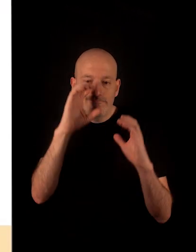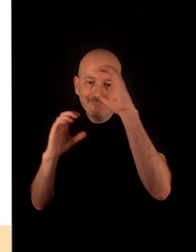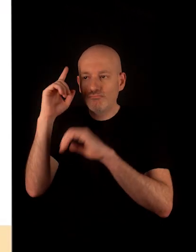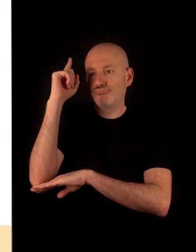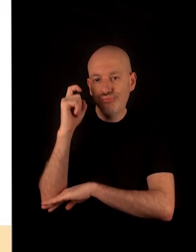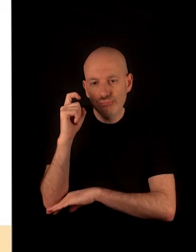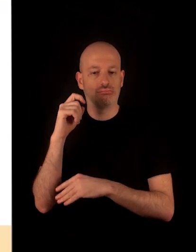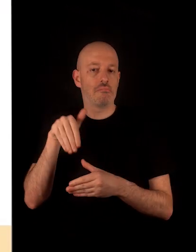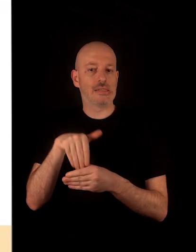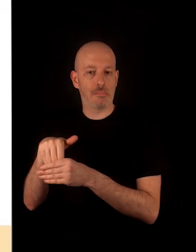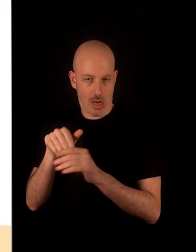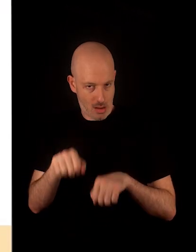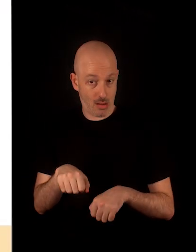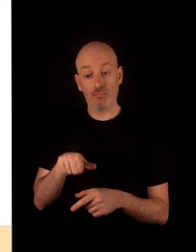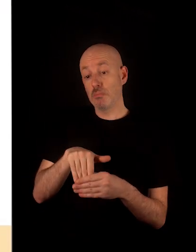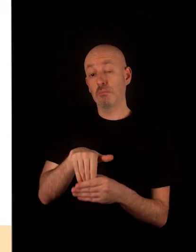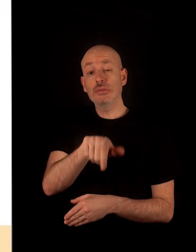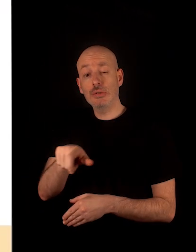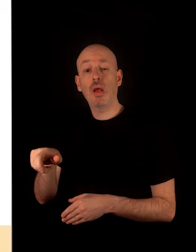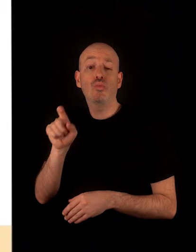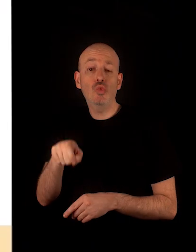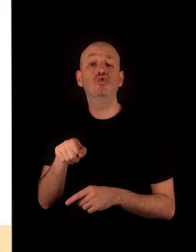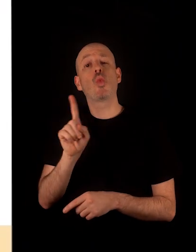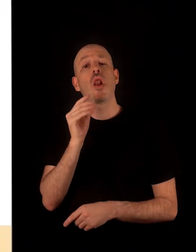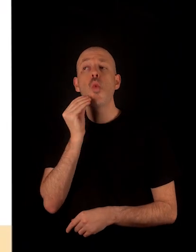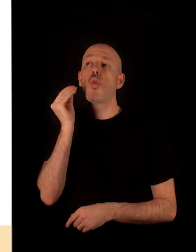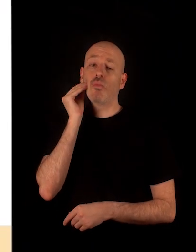something that we present your activities you are providing, what do you do?